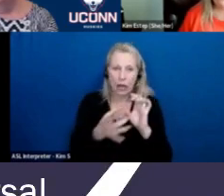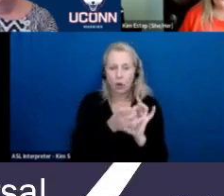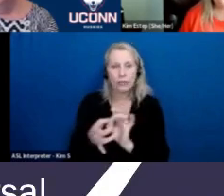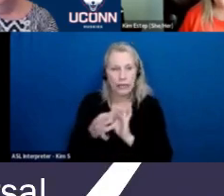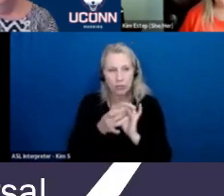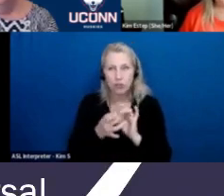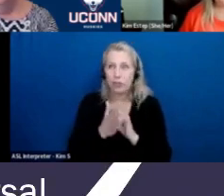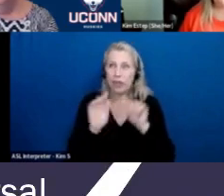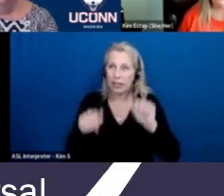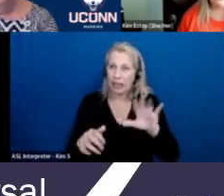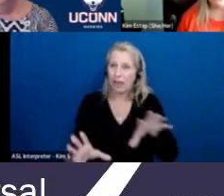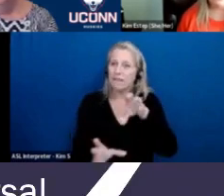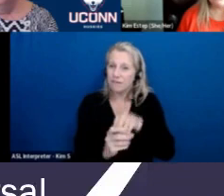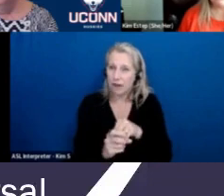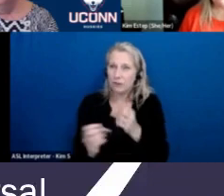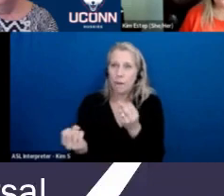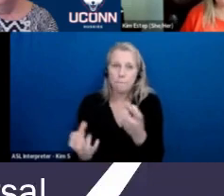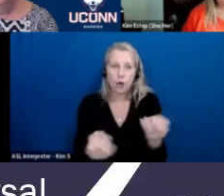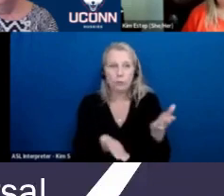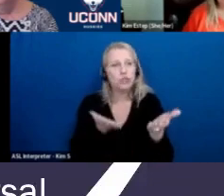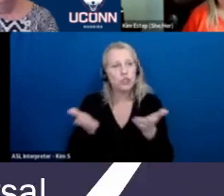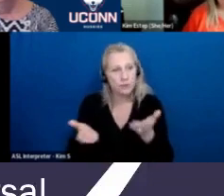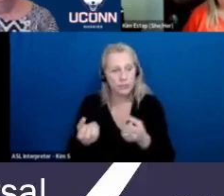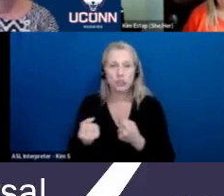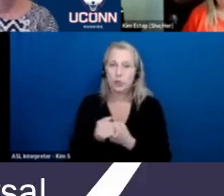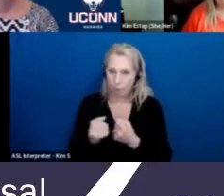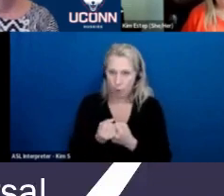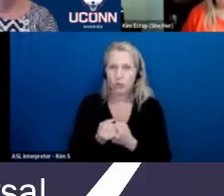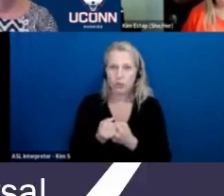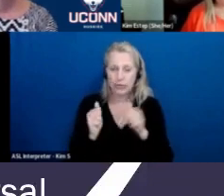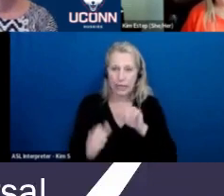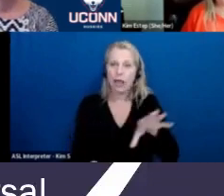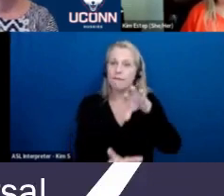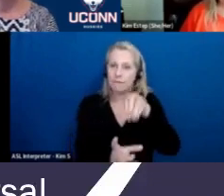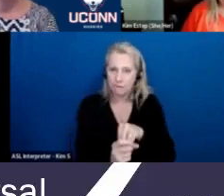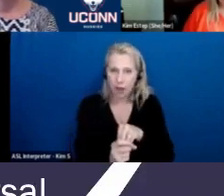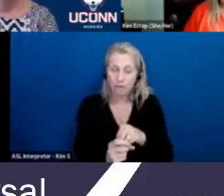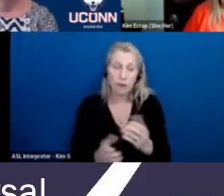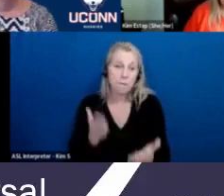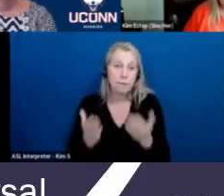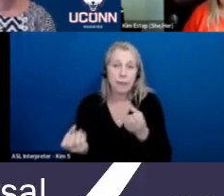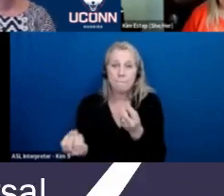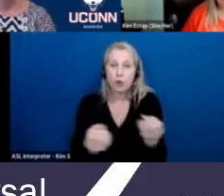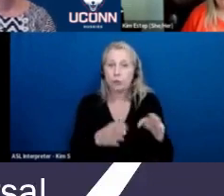could involve multiple services and supports, it could involve maybe multiple children and a